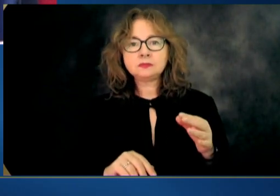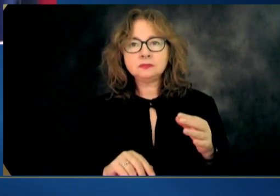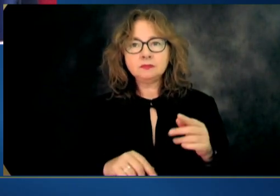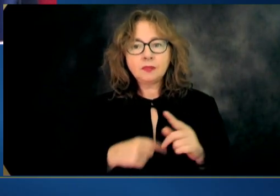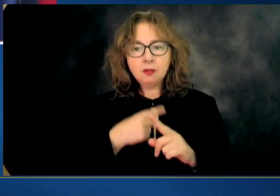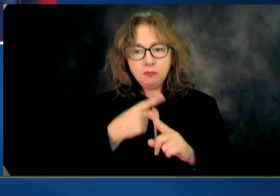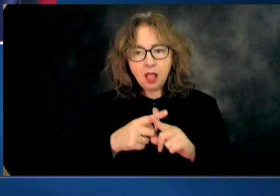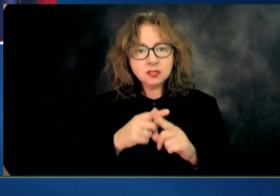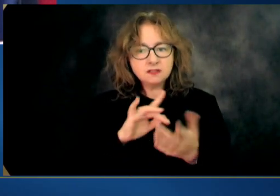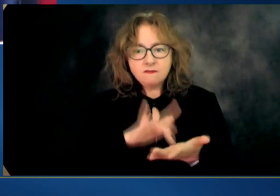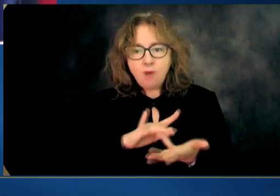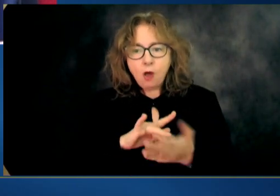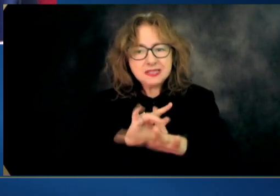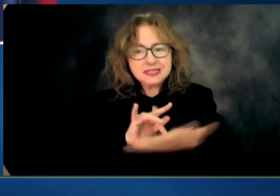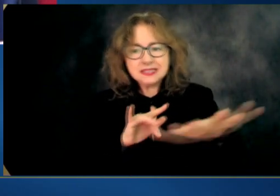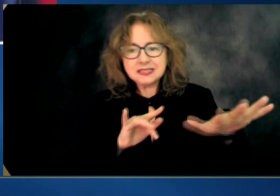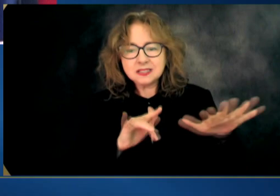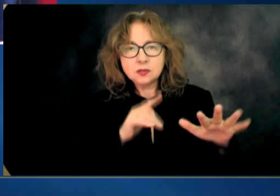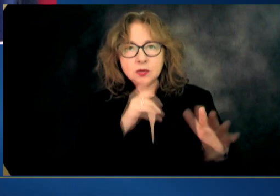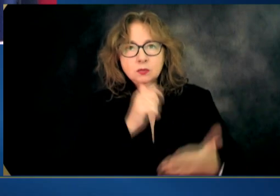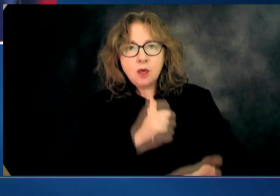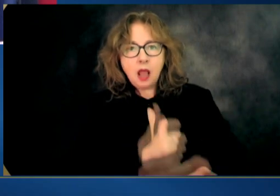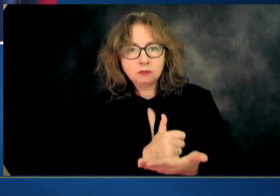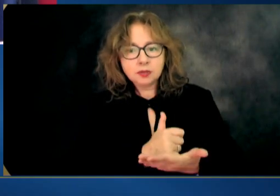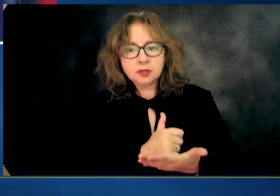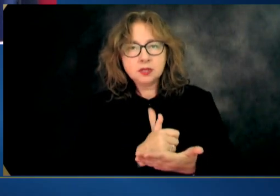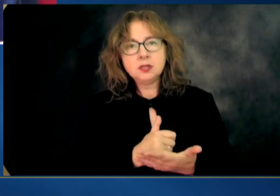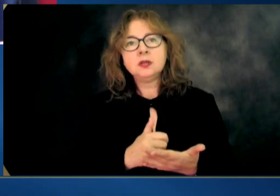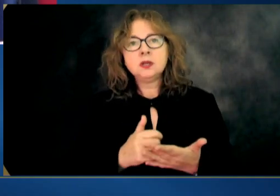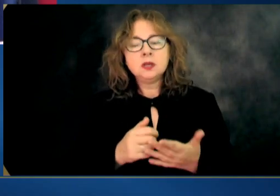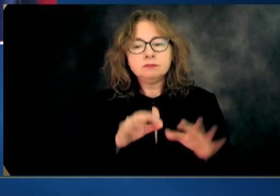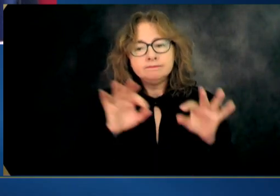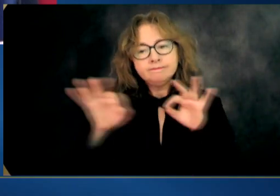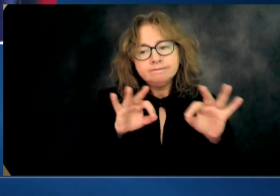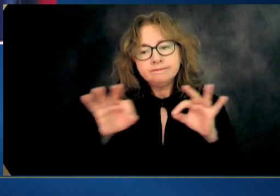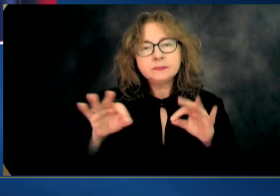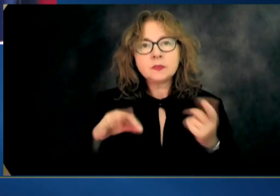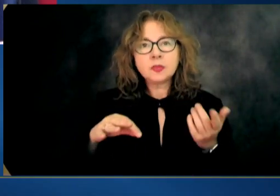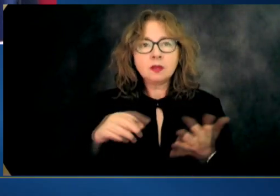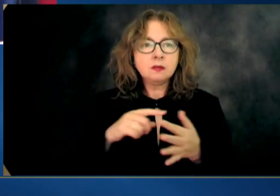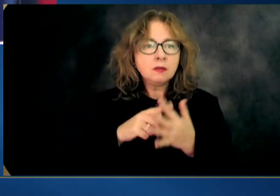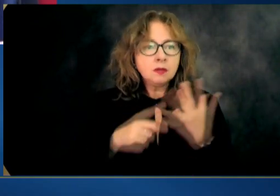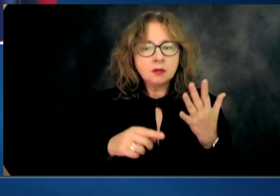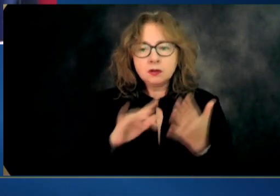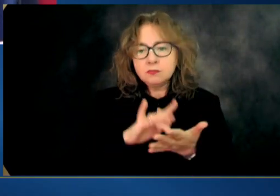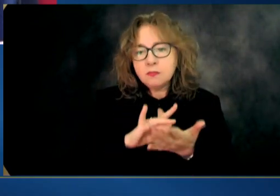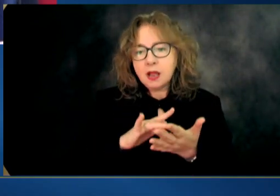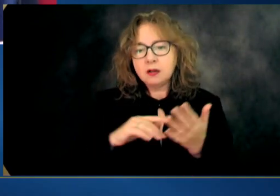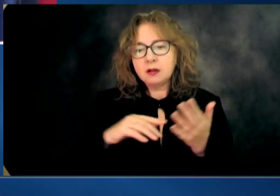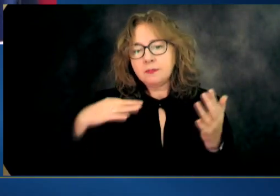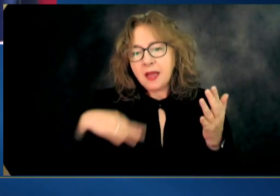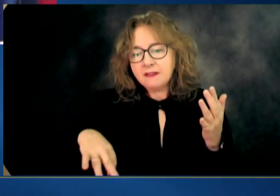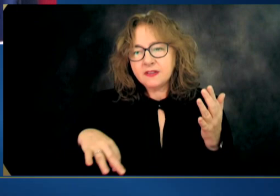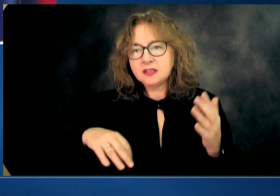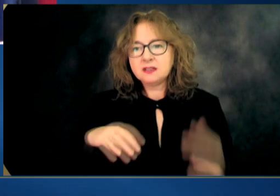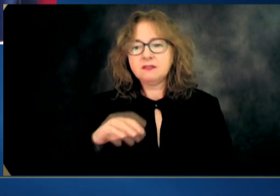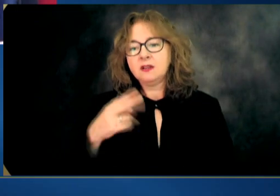that will help you through, you know, what the benefits are of drugs like Endari and Hydroxyurea.